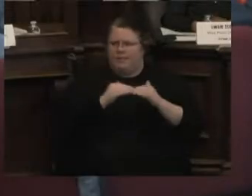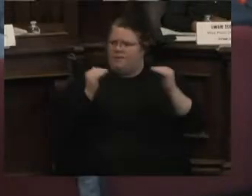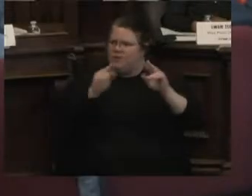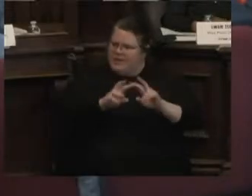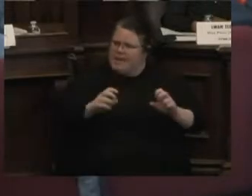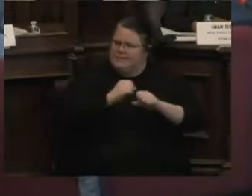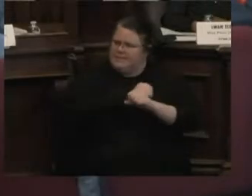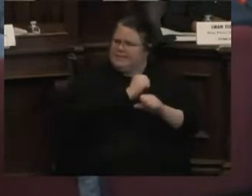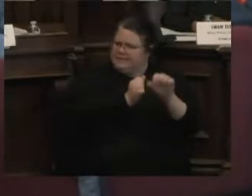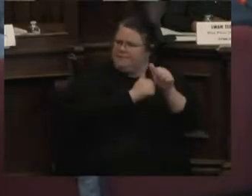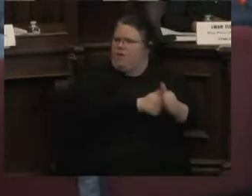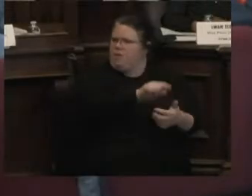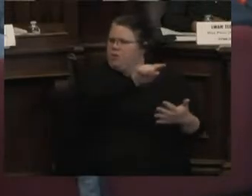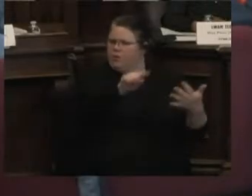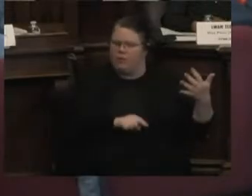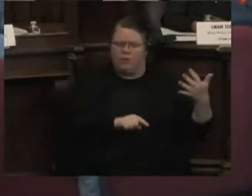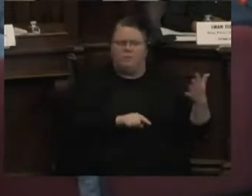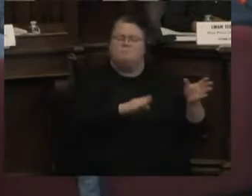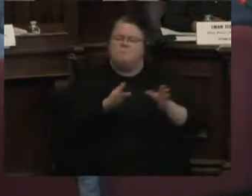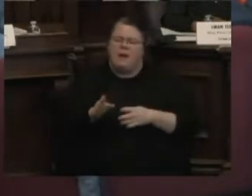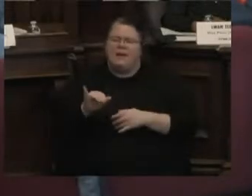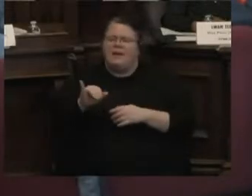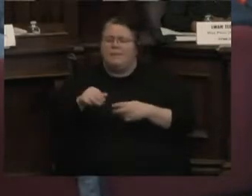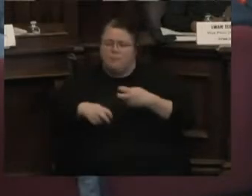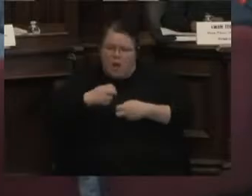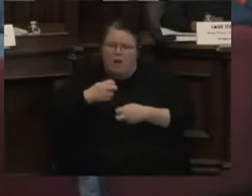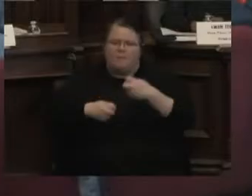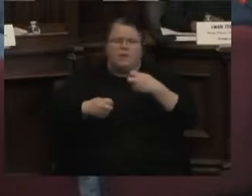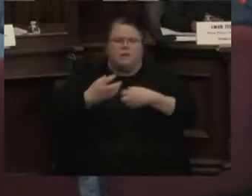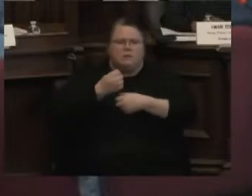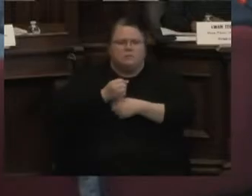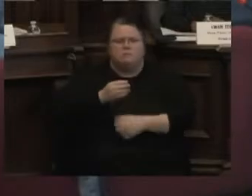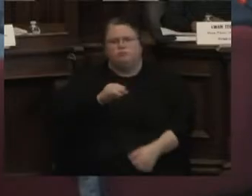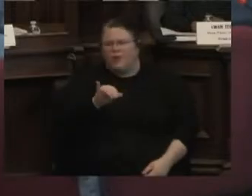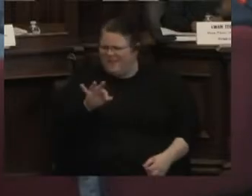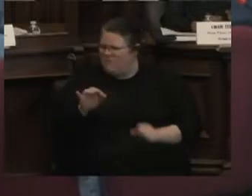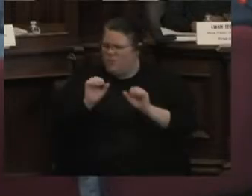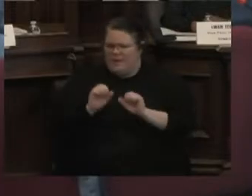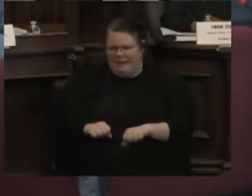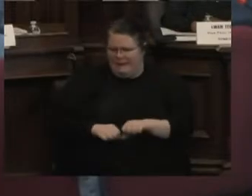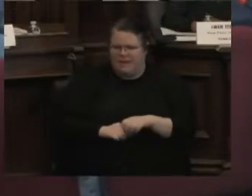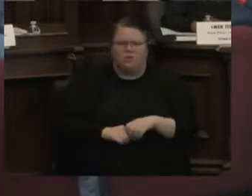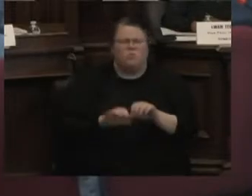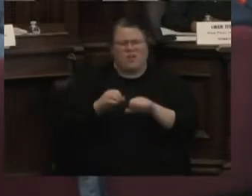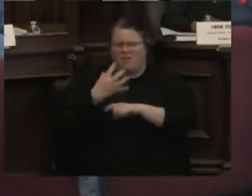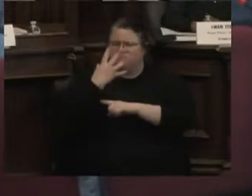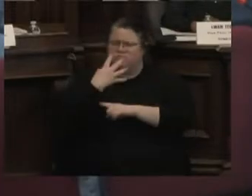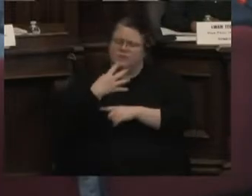of our documents obviously were going to write at that high level and that analysis. But